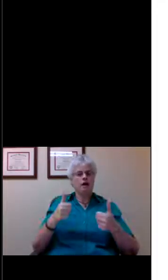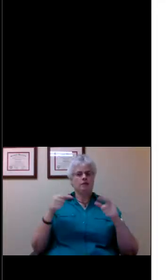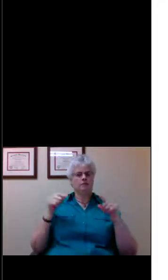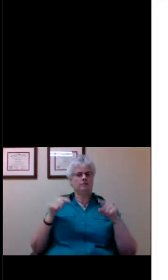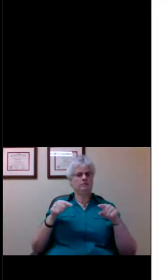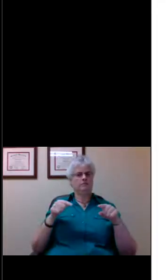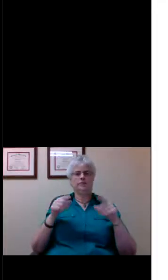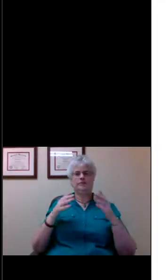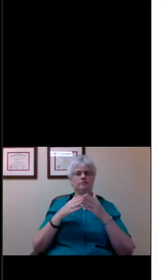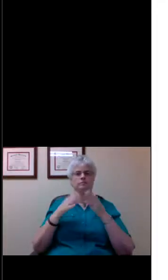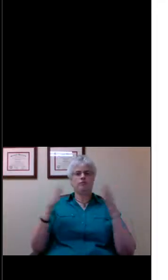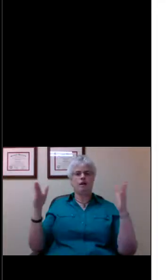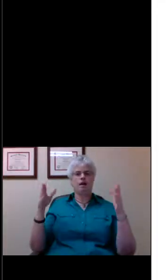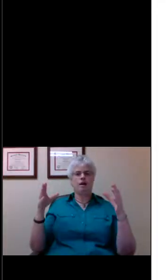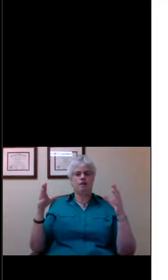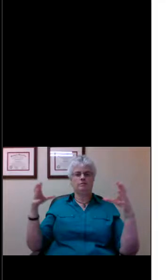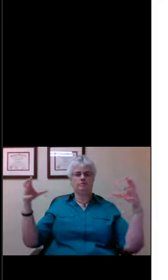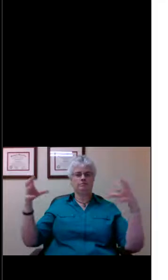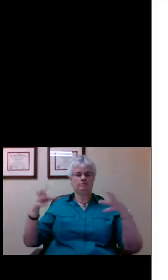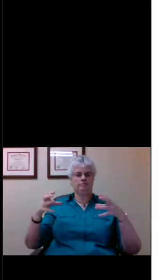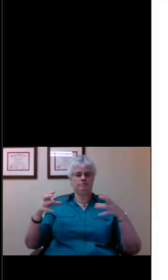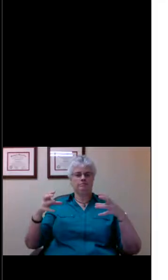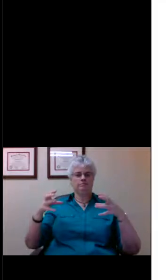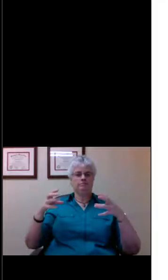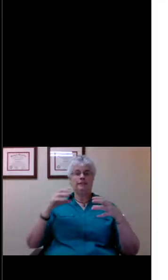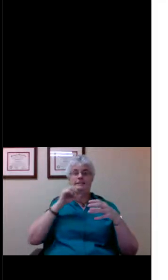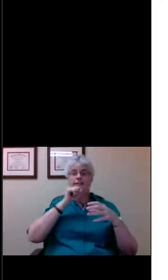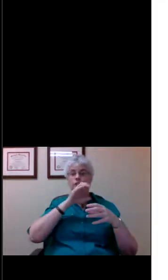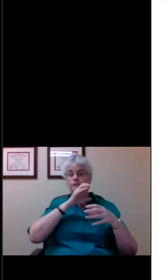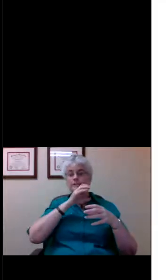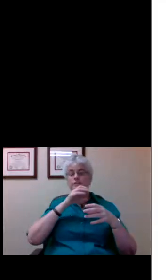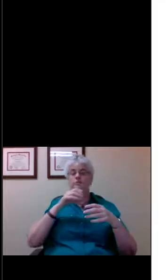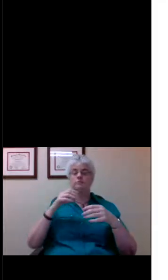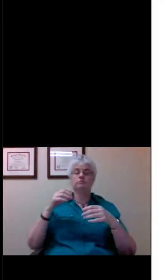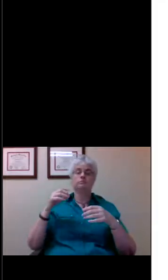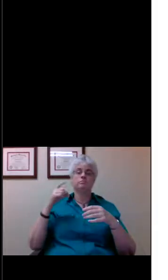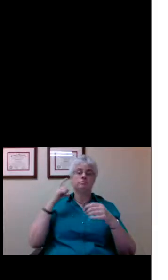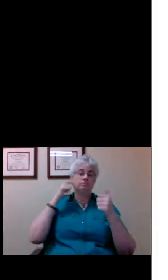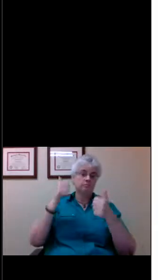When we look at hearing loss that's a very broad term that it could include